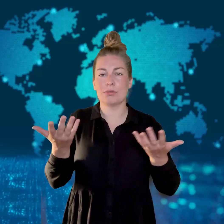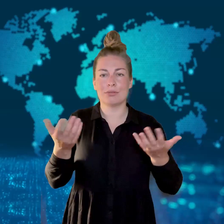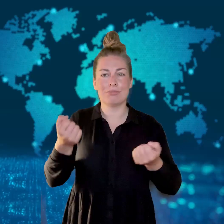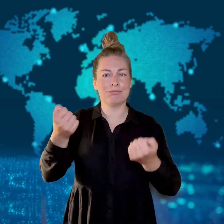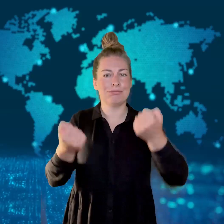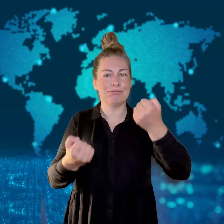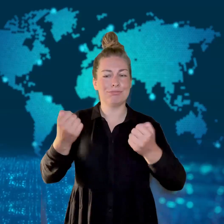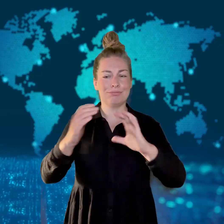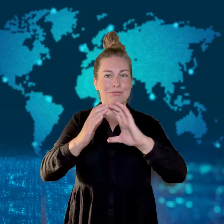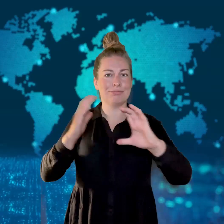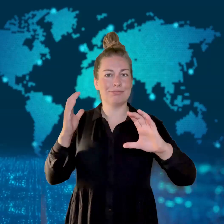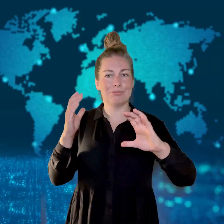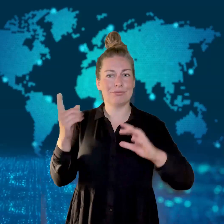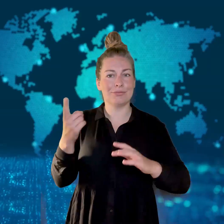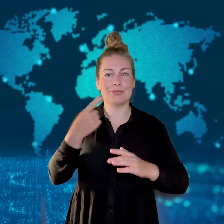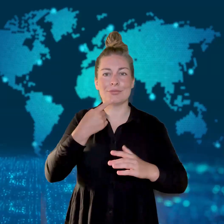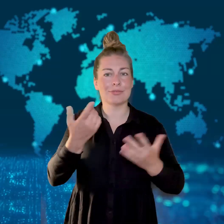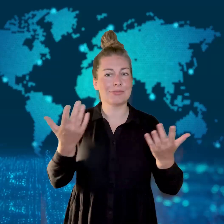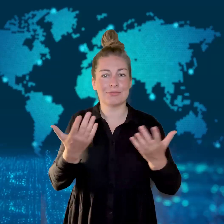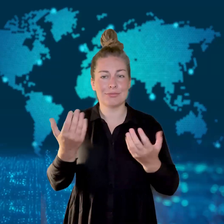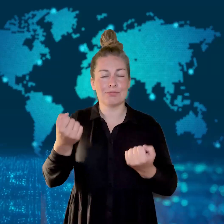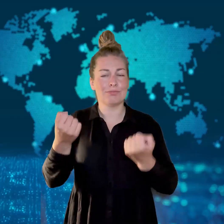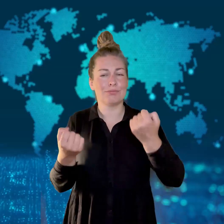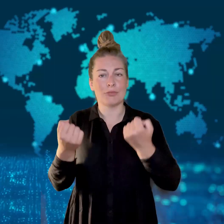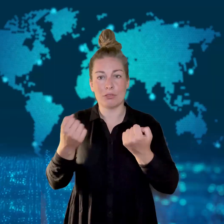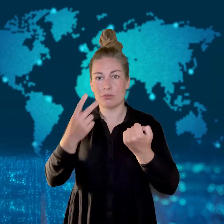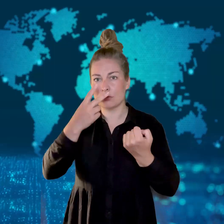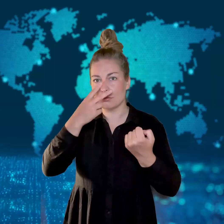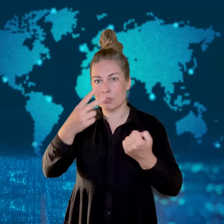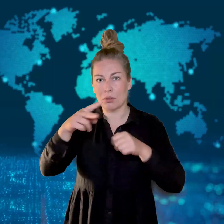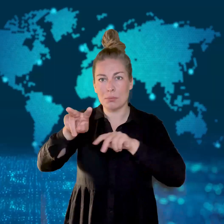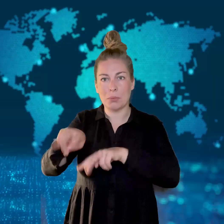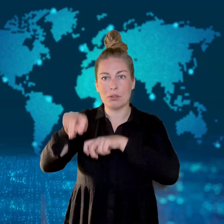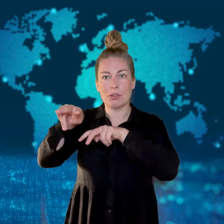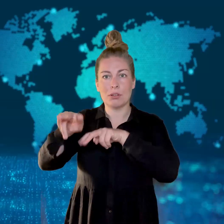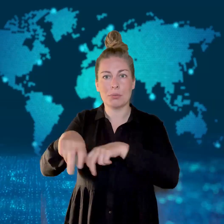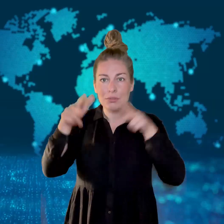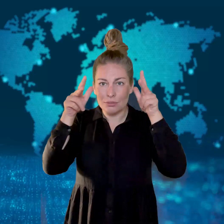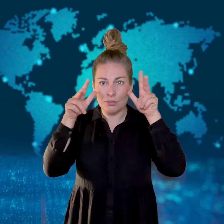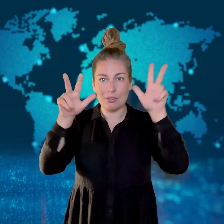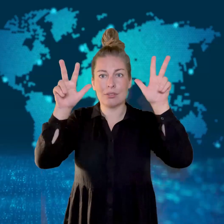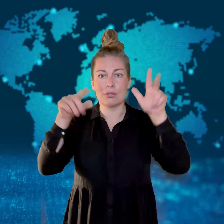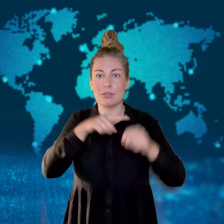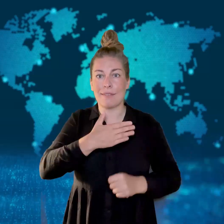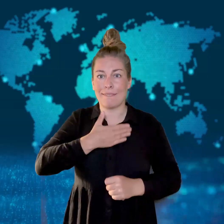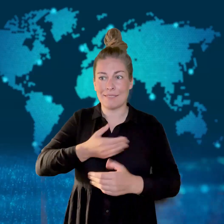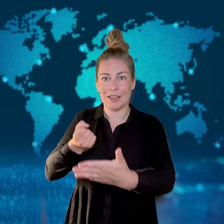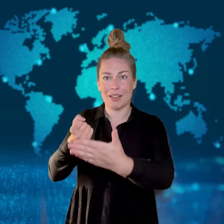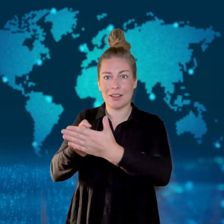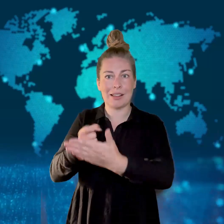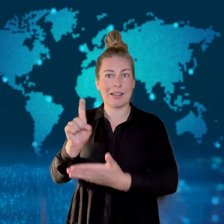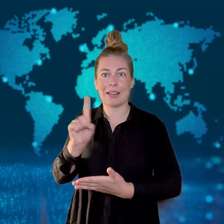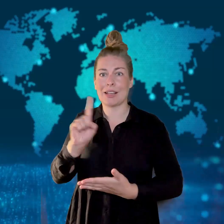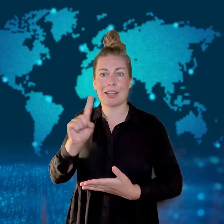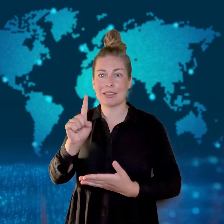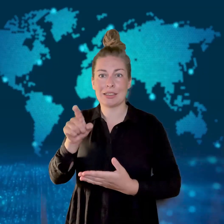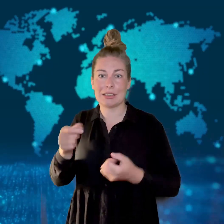One of the bee keepers who volunteered to help,